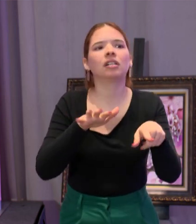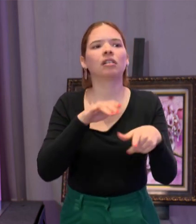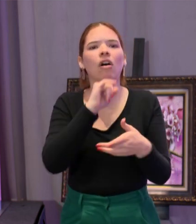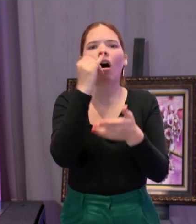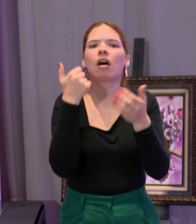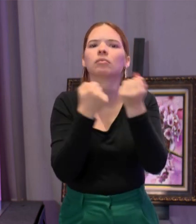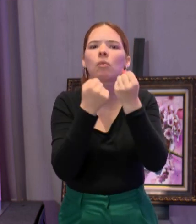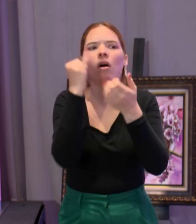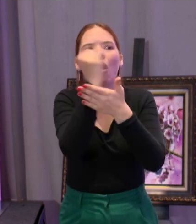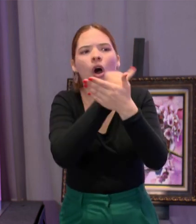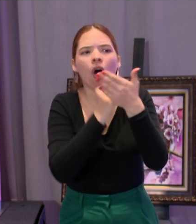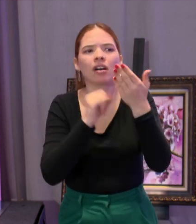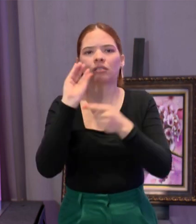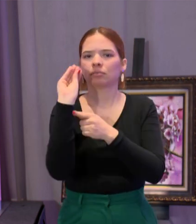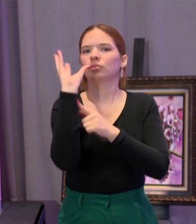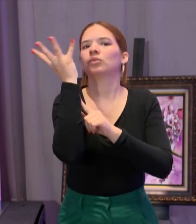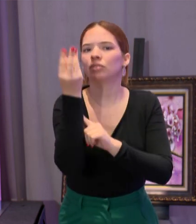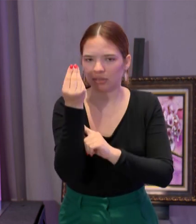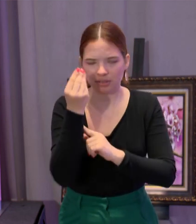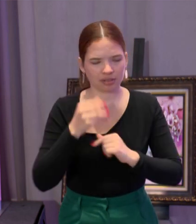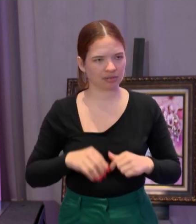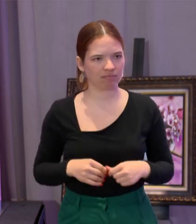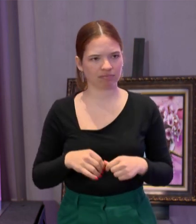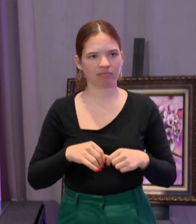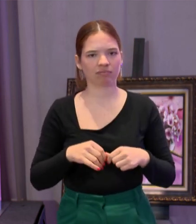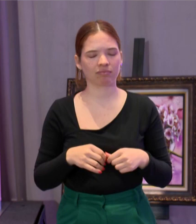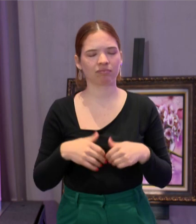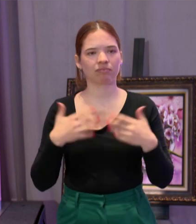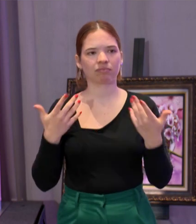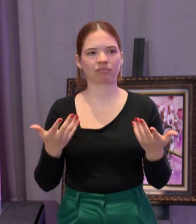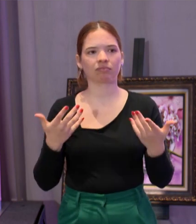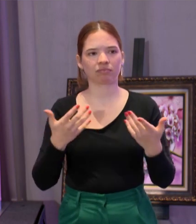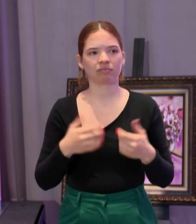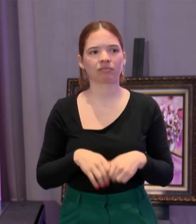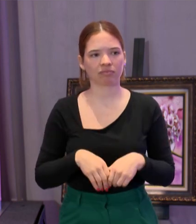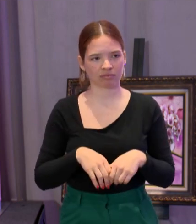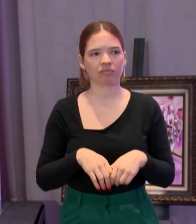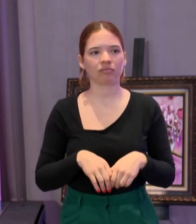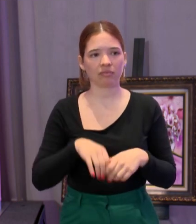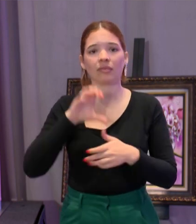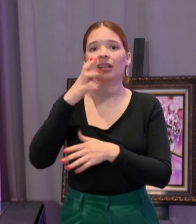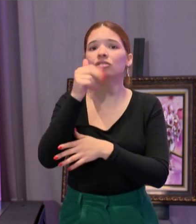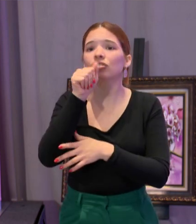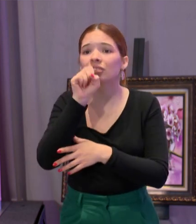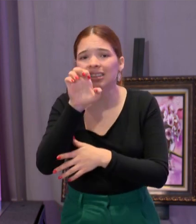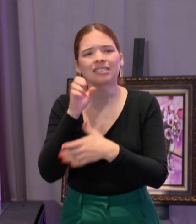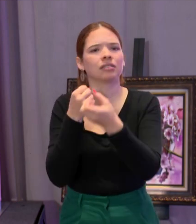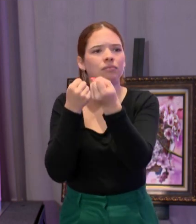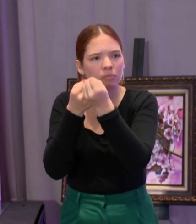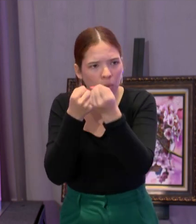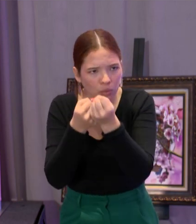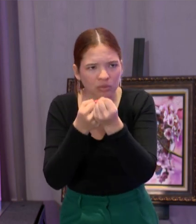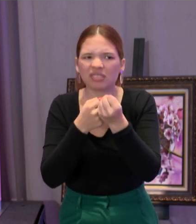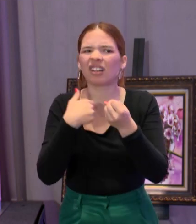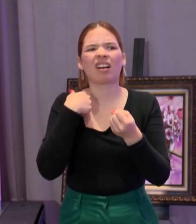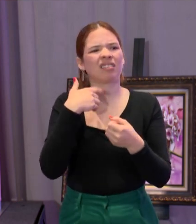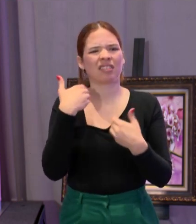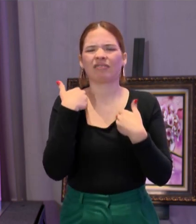PRESENTING SPONSOR FOR PET AL PORCHES. CHASE, ANA, HOSTING MORE THAN